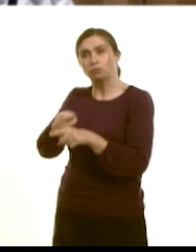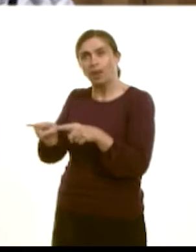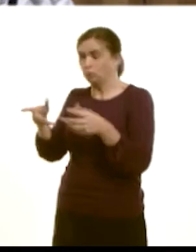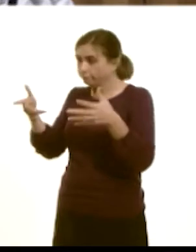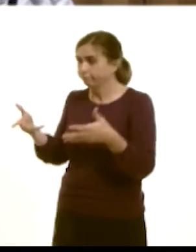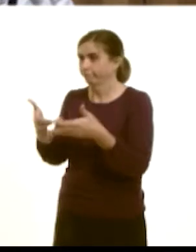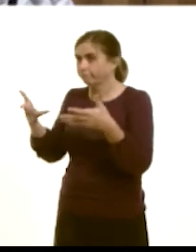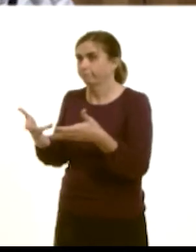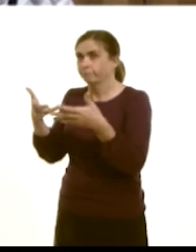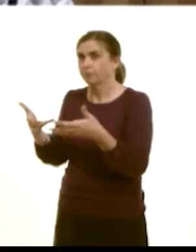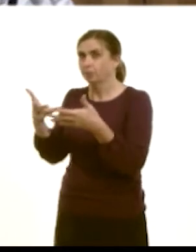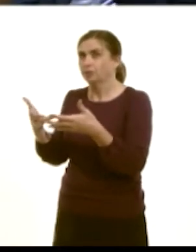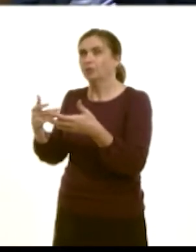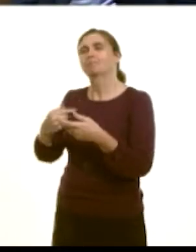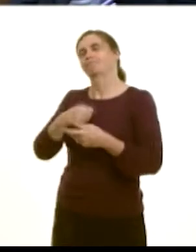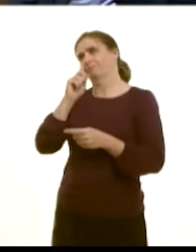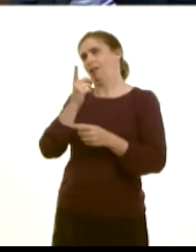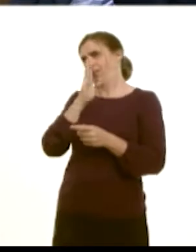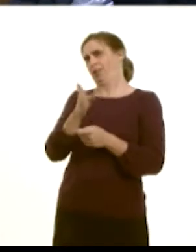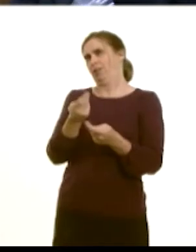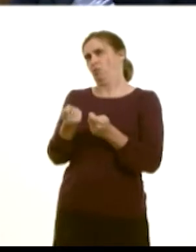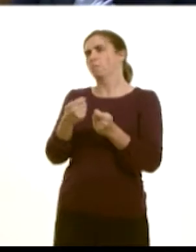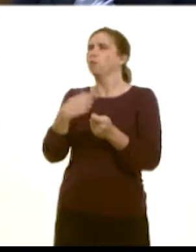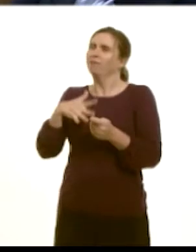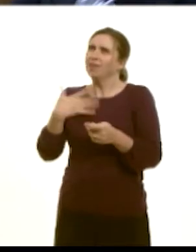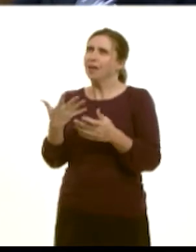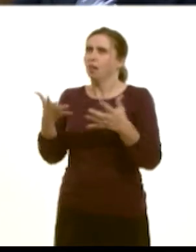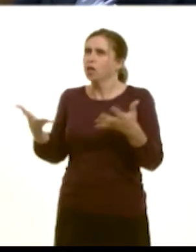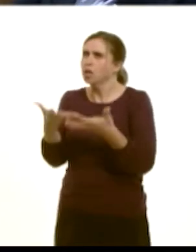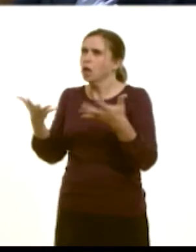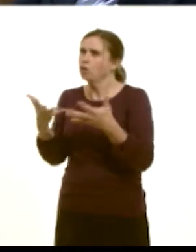that we have direct control overómore flexible and more sustainable working practices, to